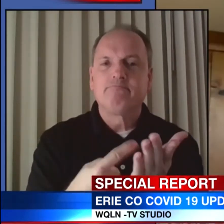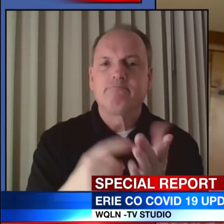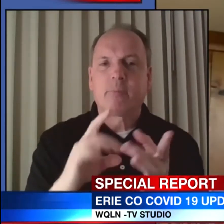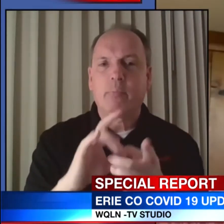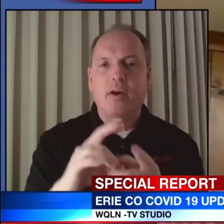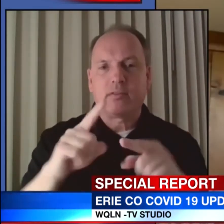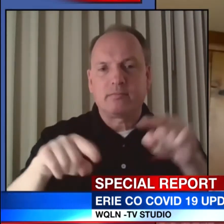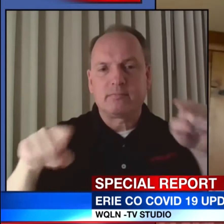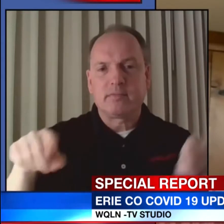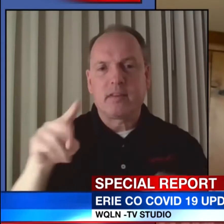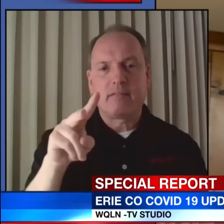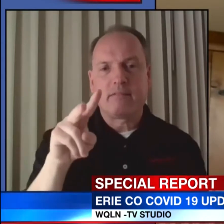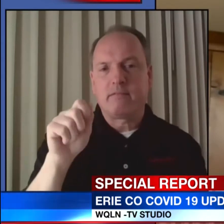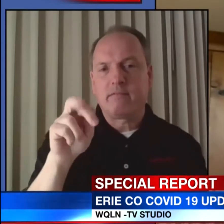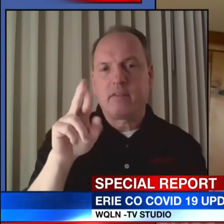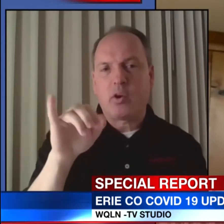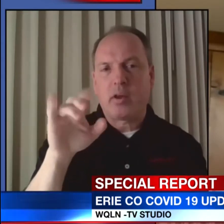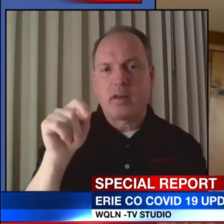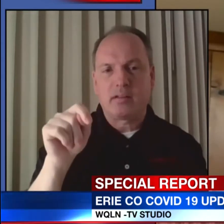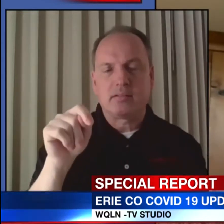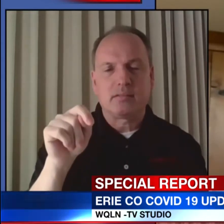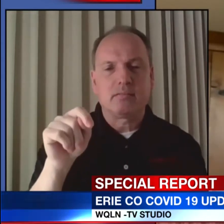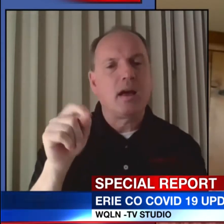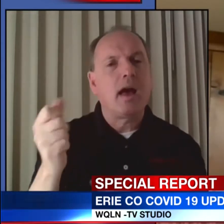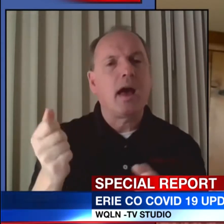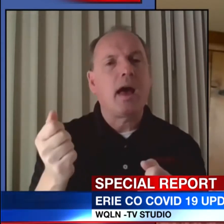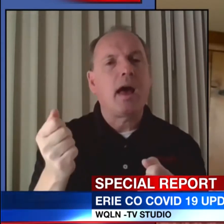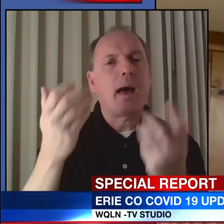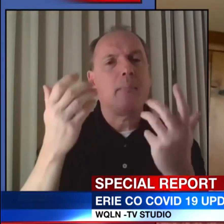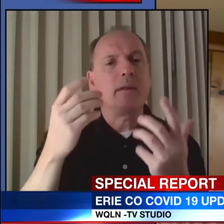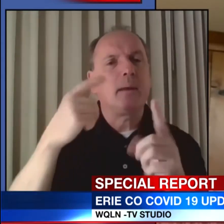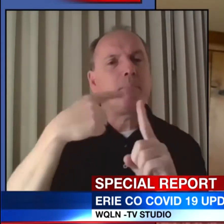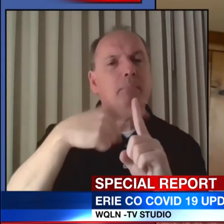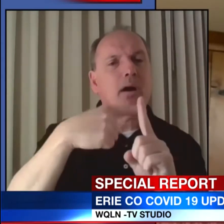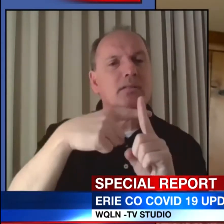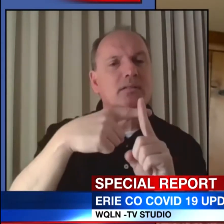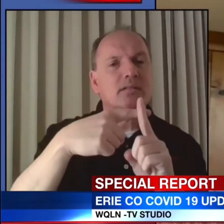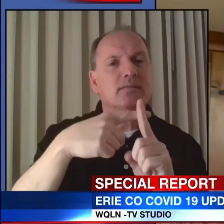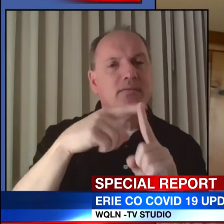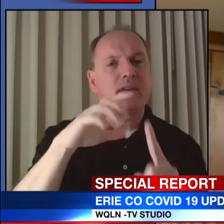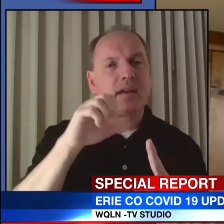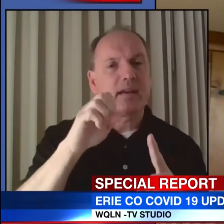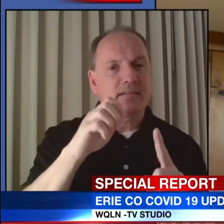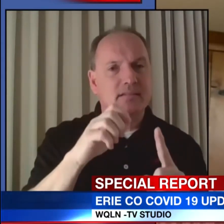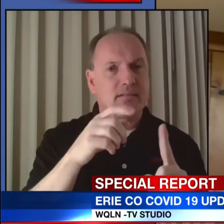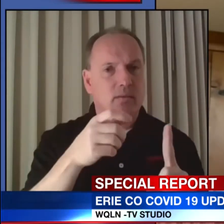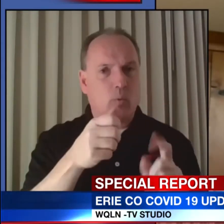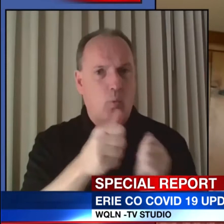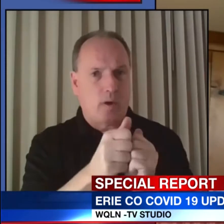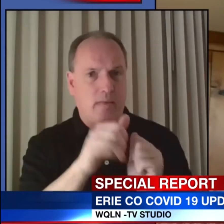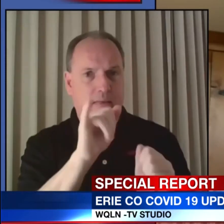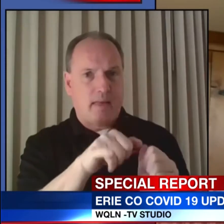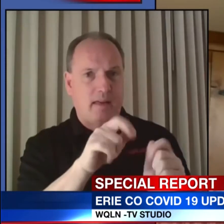DOCTOR. AND LET'S SAY WITH THE VARIANCE HERE, DOC, TALKING